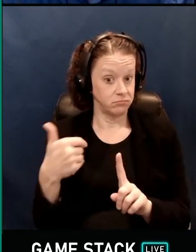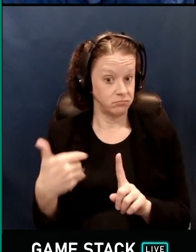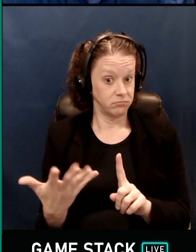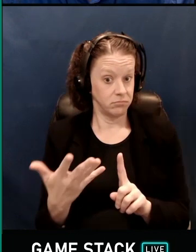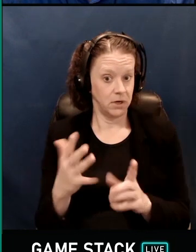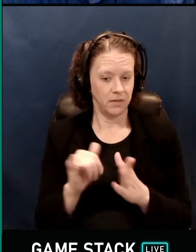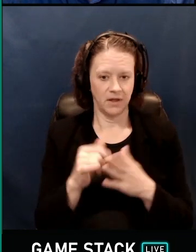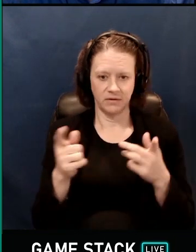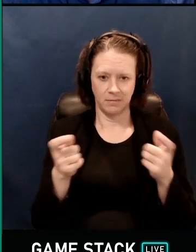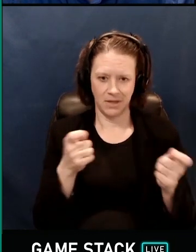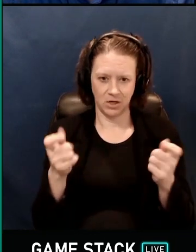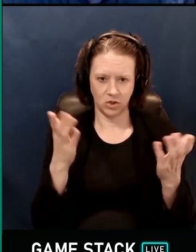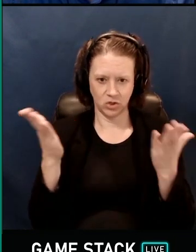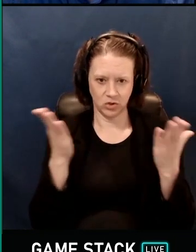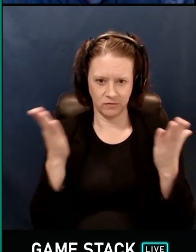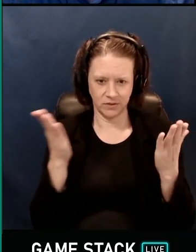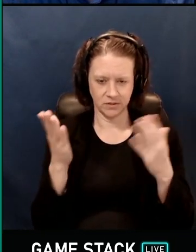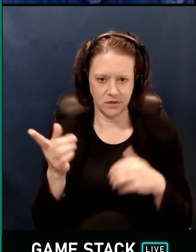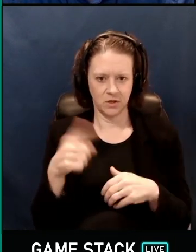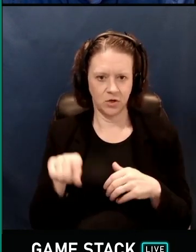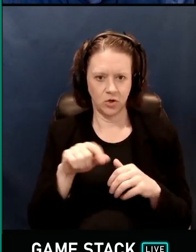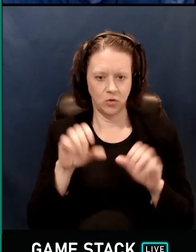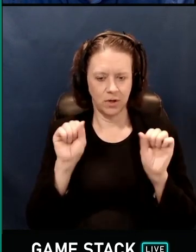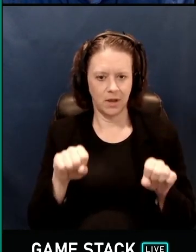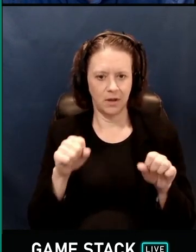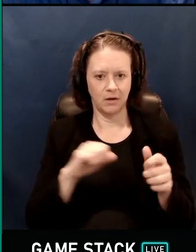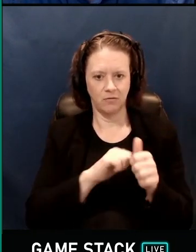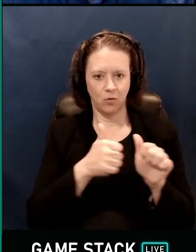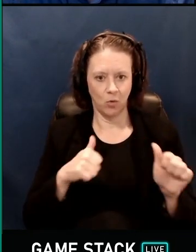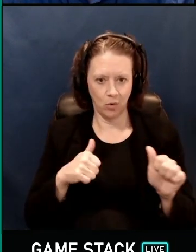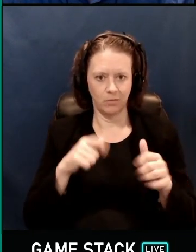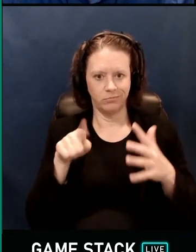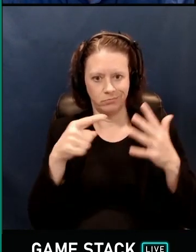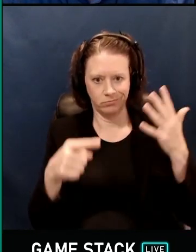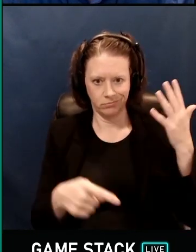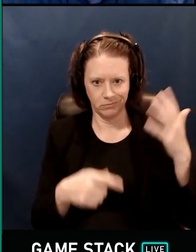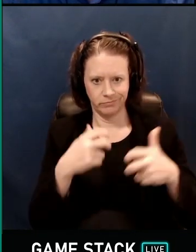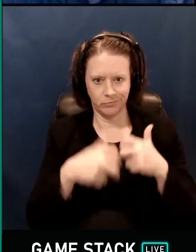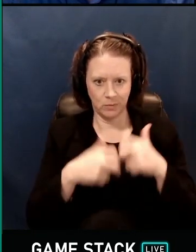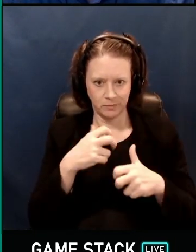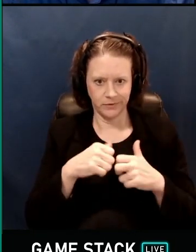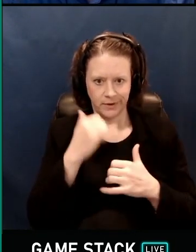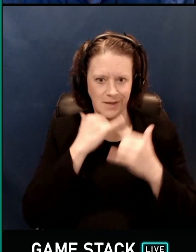You can avoid various troubles and accidents that could happen,